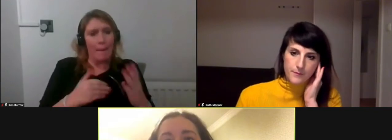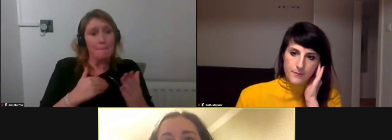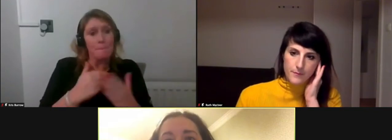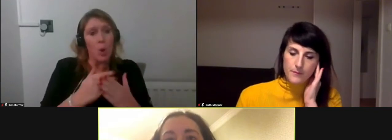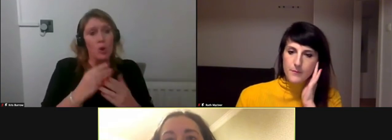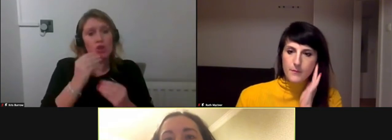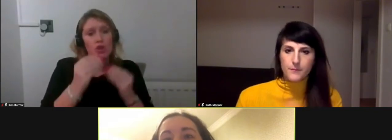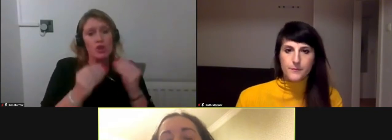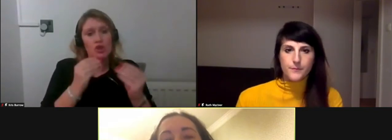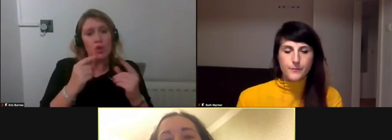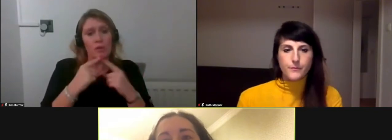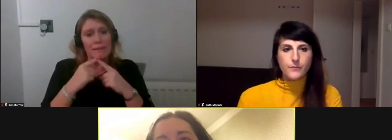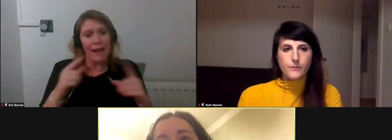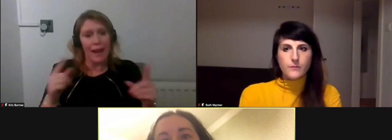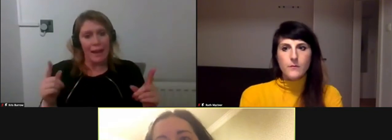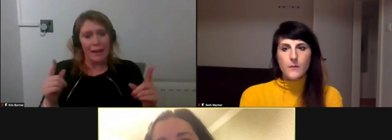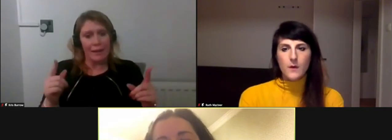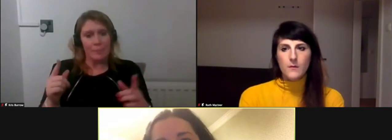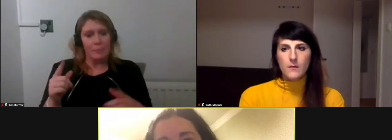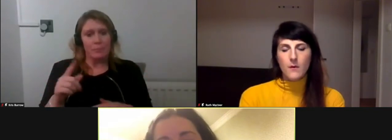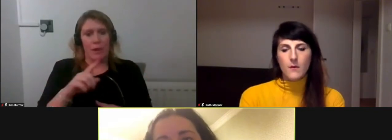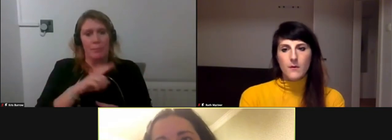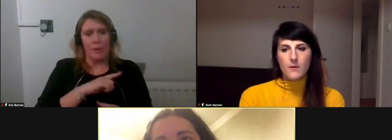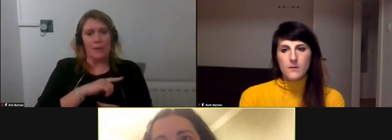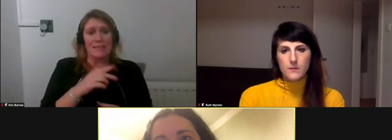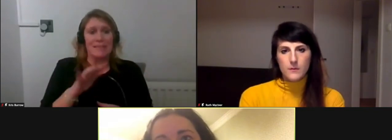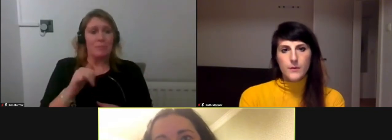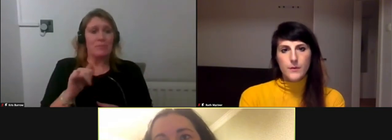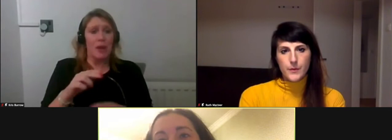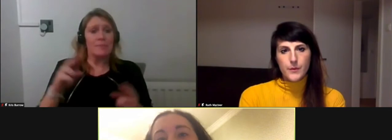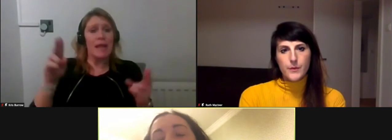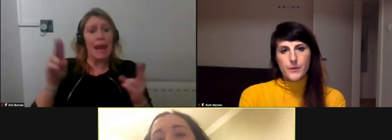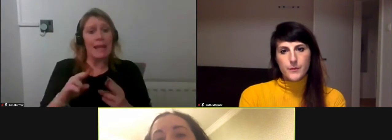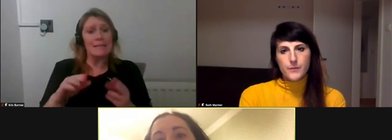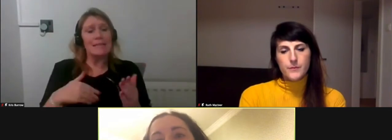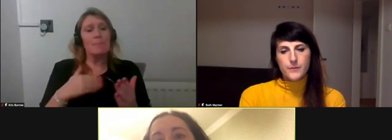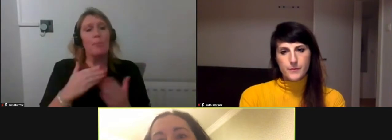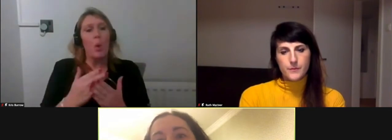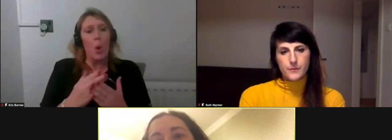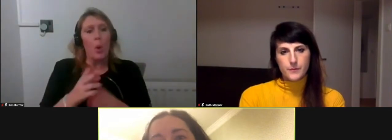audience gets, often less is more with Audio Description, it's an intricate